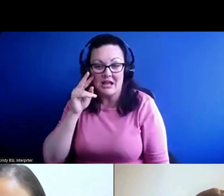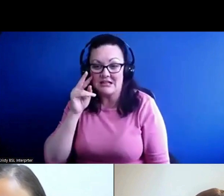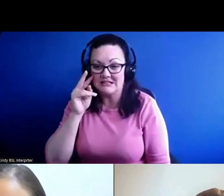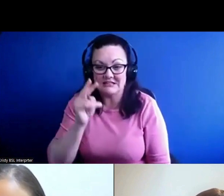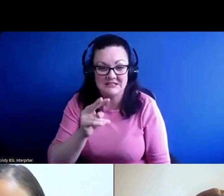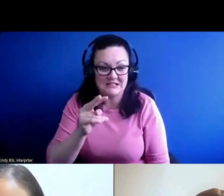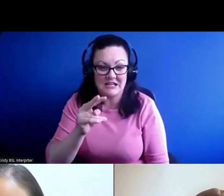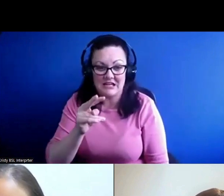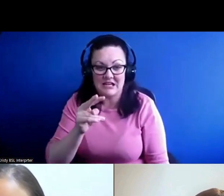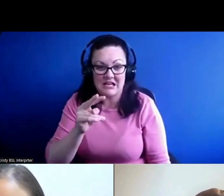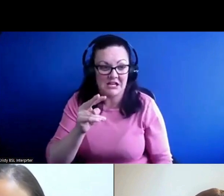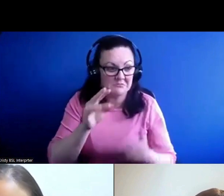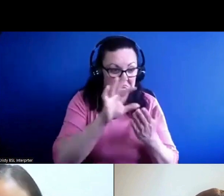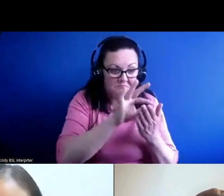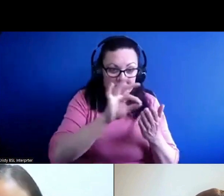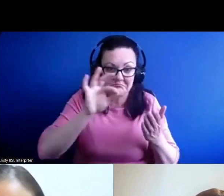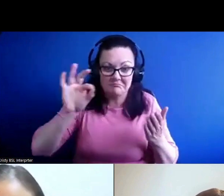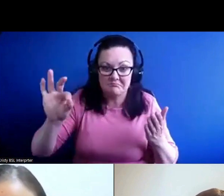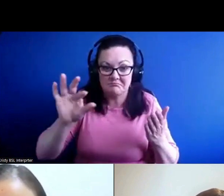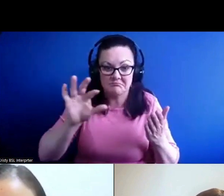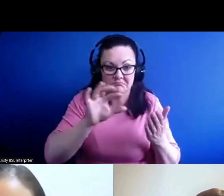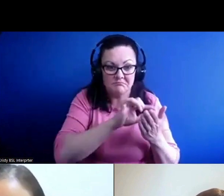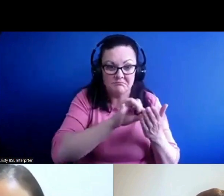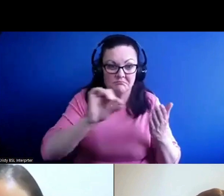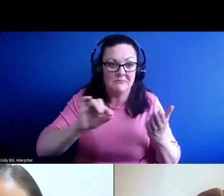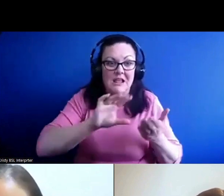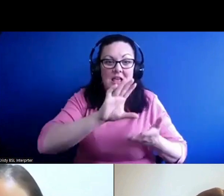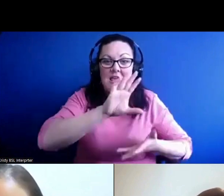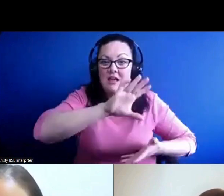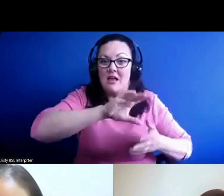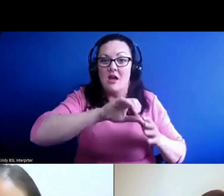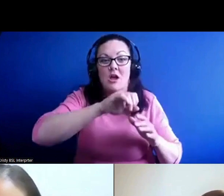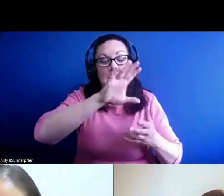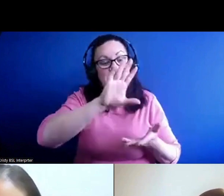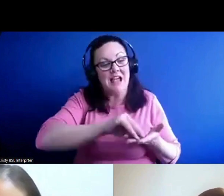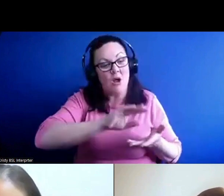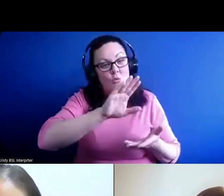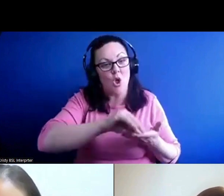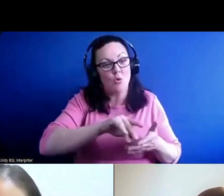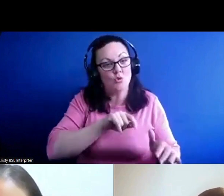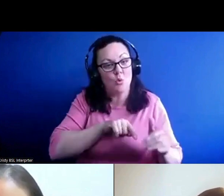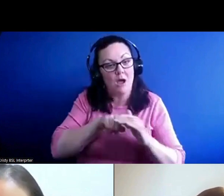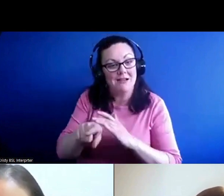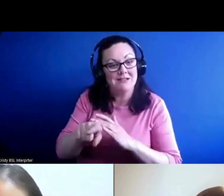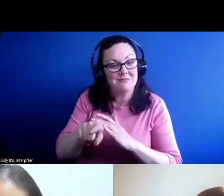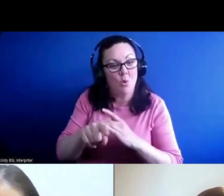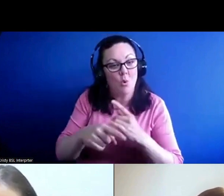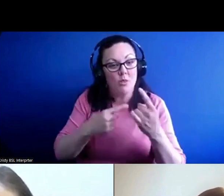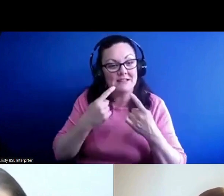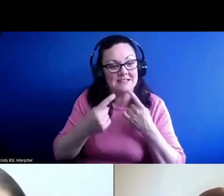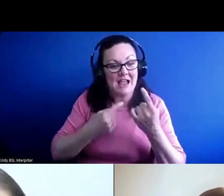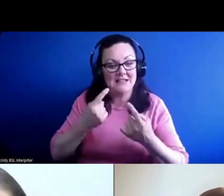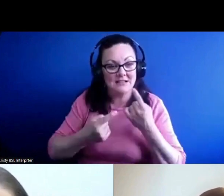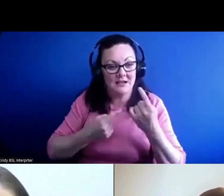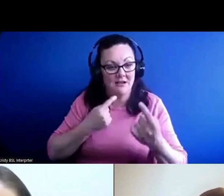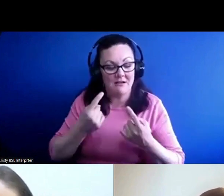extract or export or download the data and then export it into